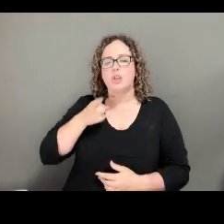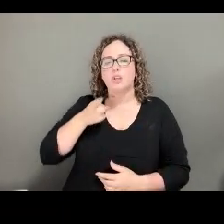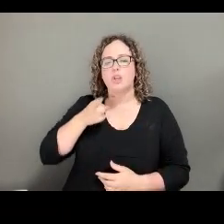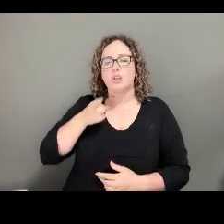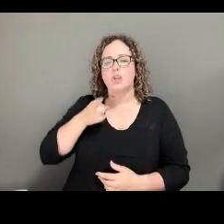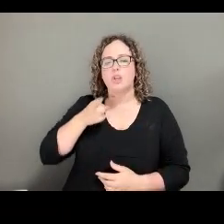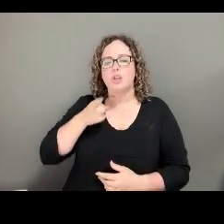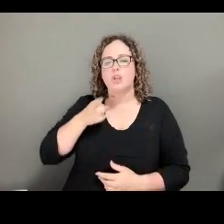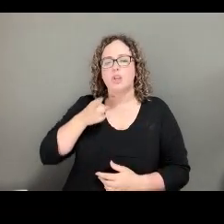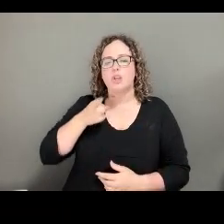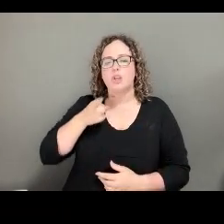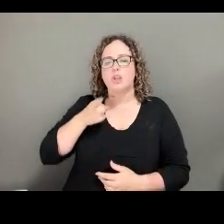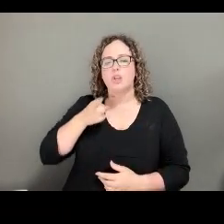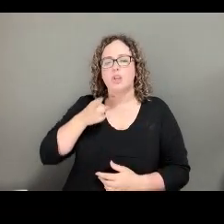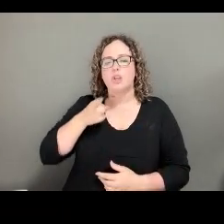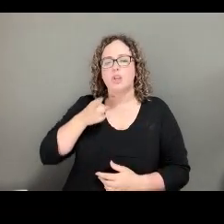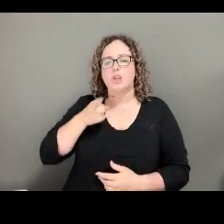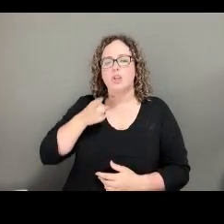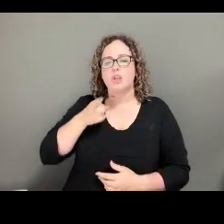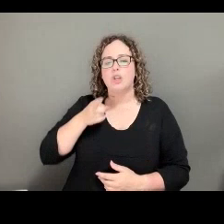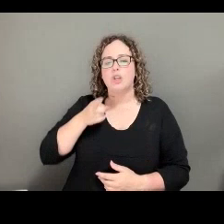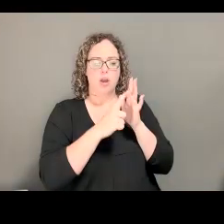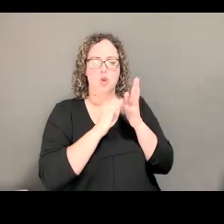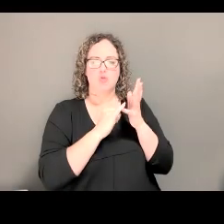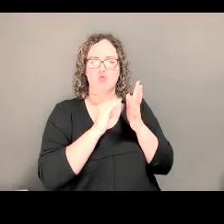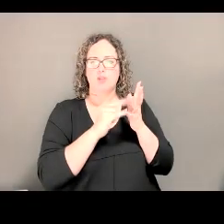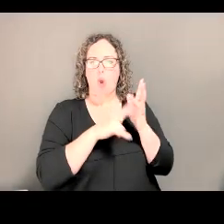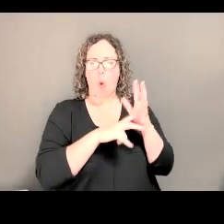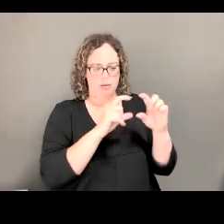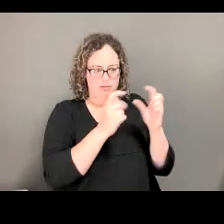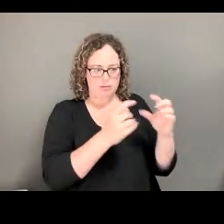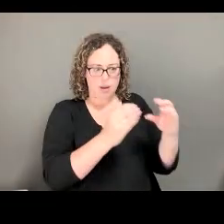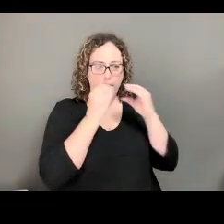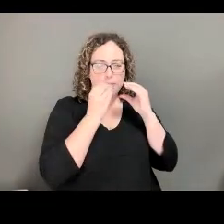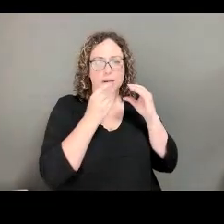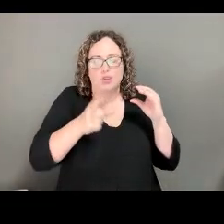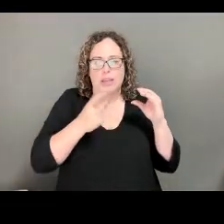the flavor, all of those things. So you can be sensory